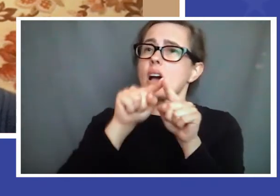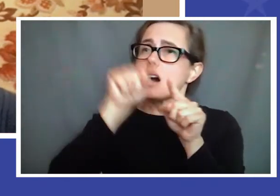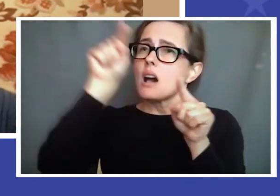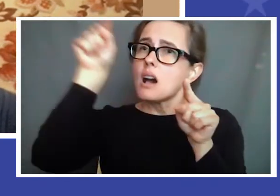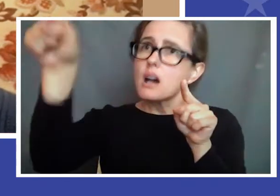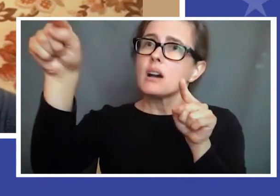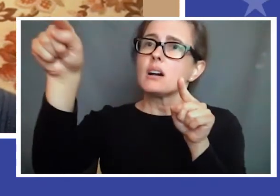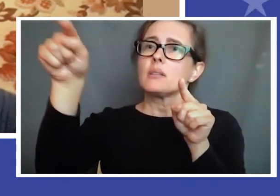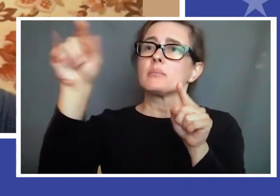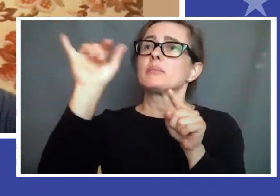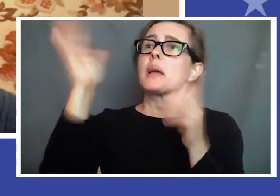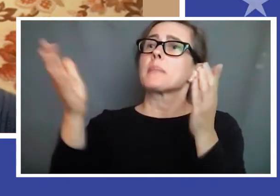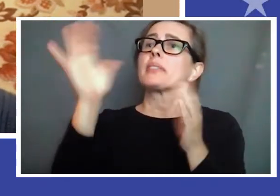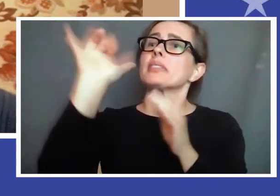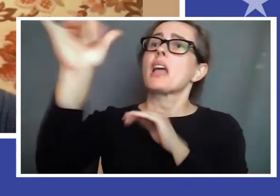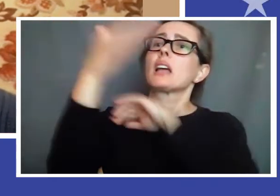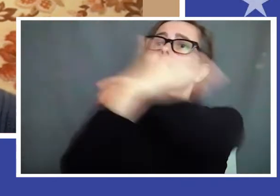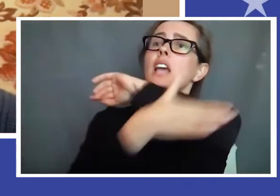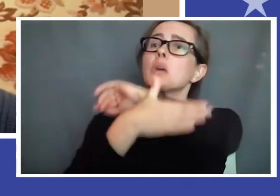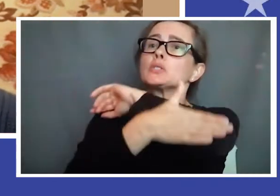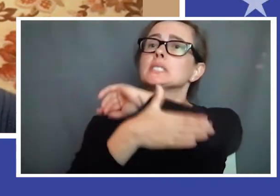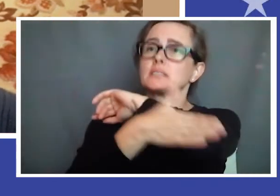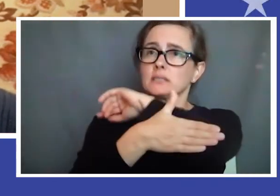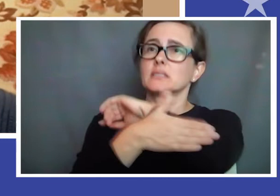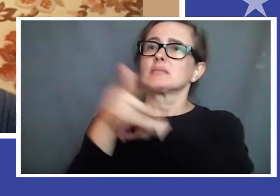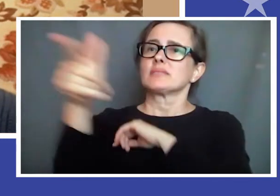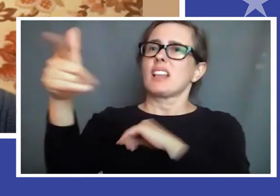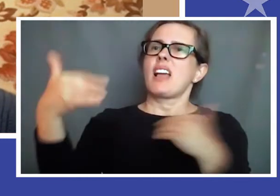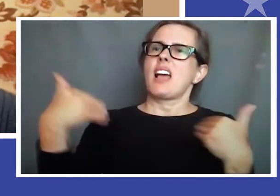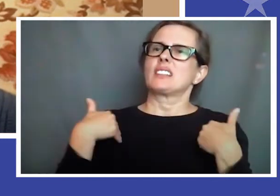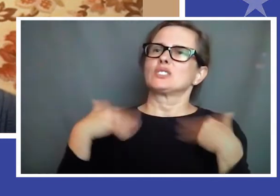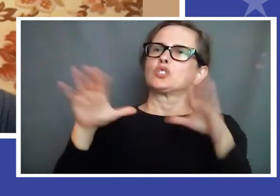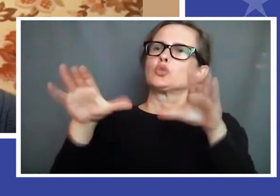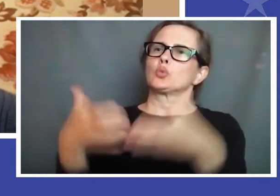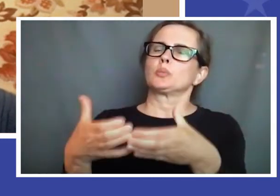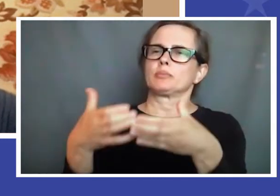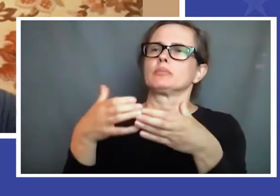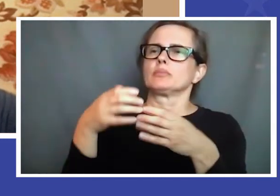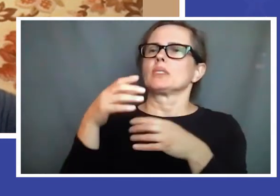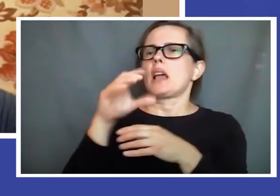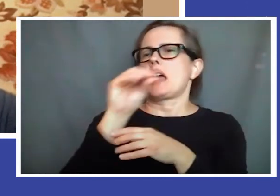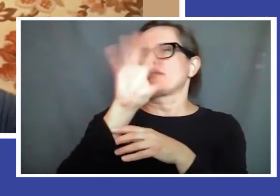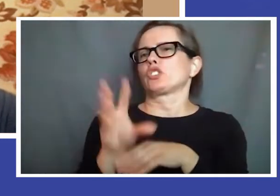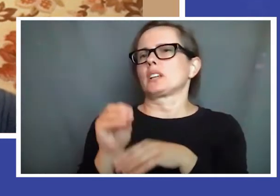So if I've got a county and I just know, I know I have an African American population of people.